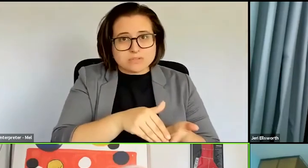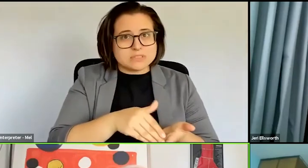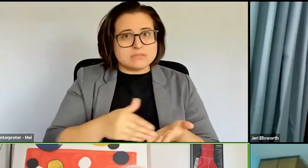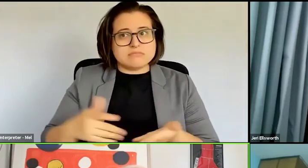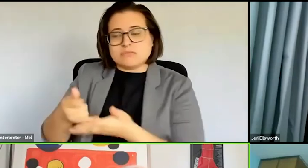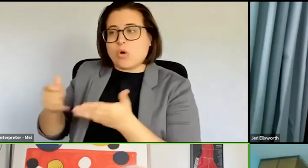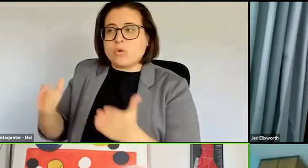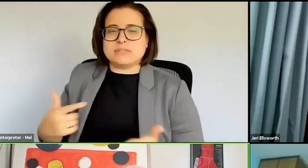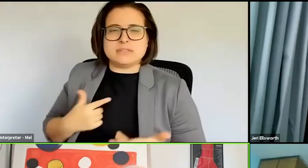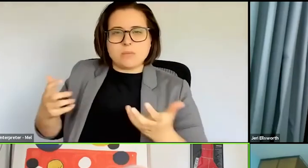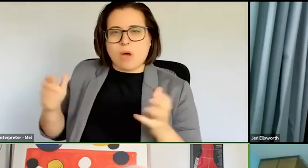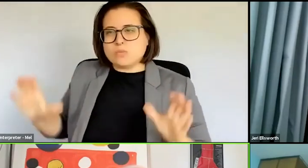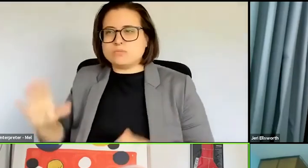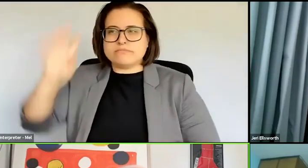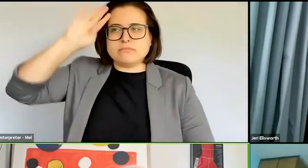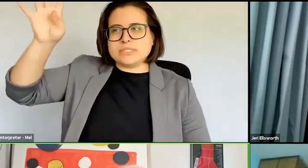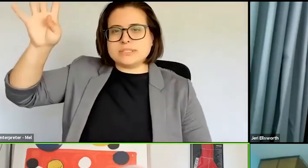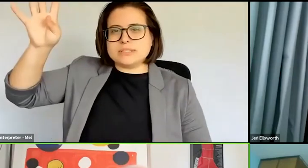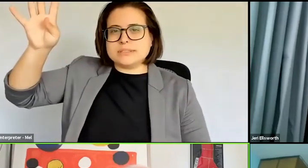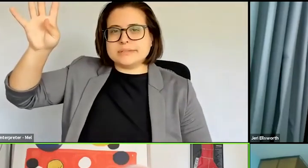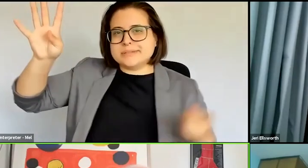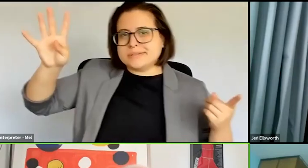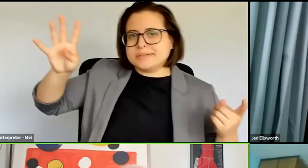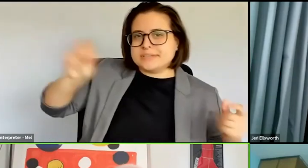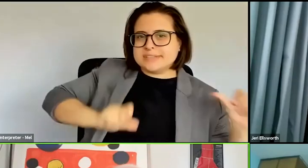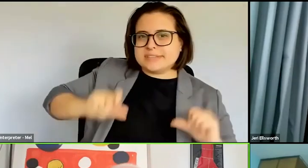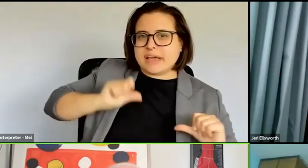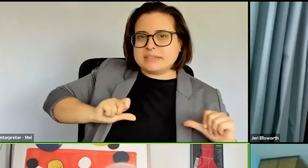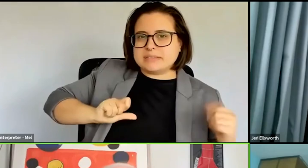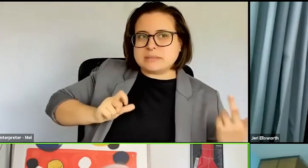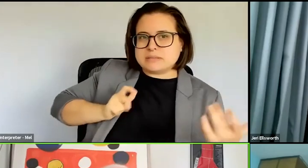or is no science that accomplishes, in which case the science has to catch up with that vision,